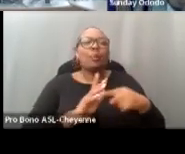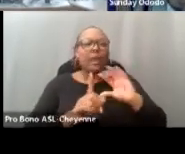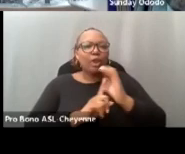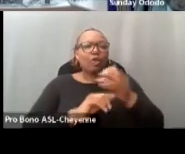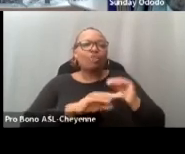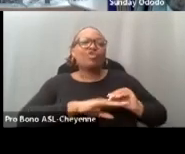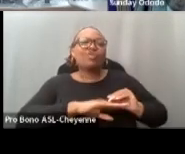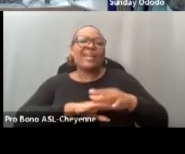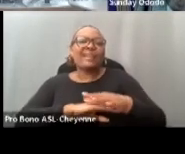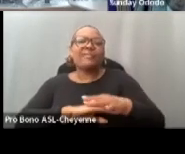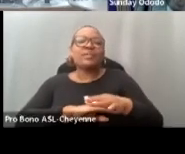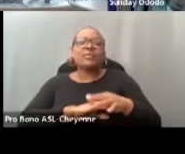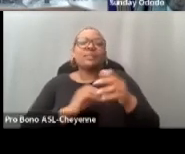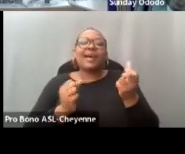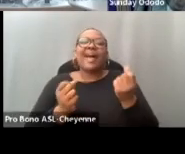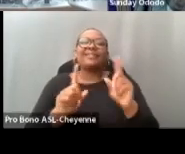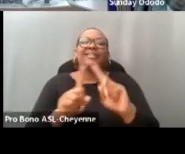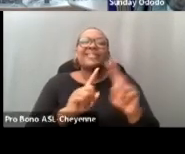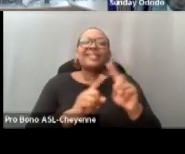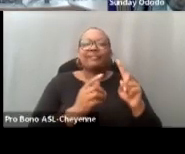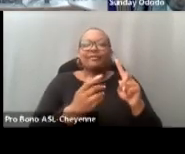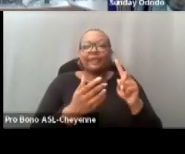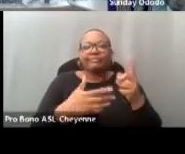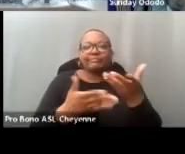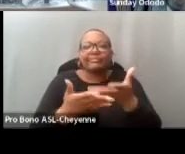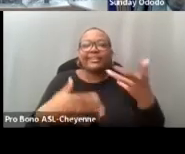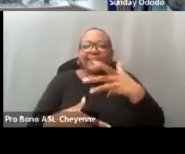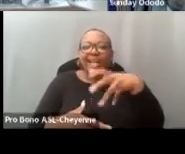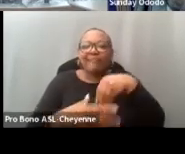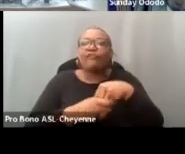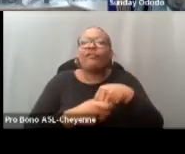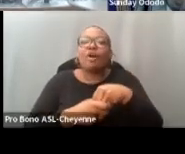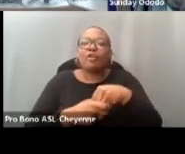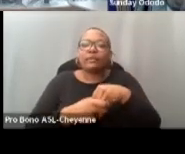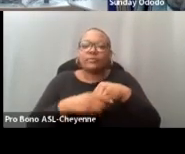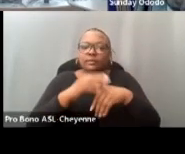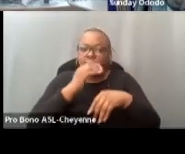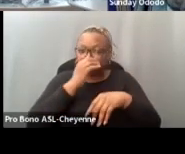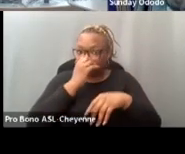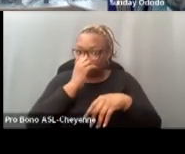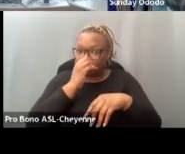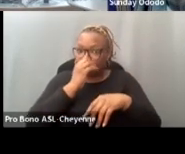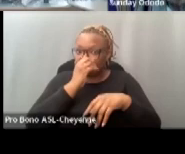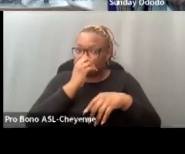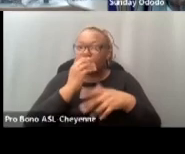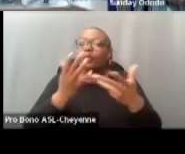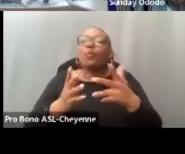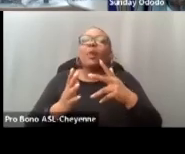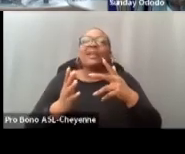So there are different dynamics that wanna point to in terms of what is the internal outcome of soft power.